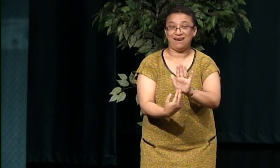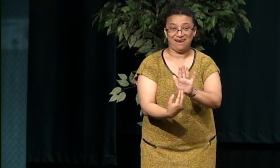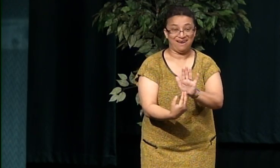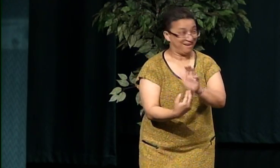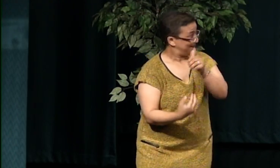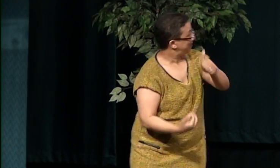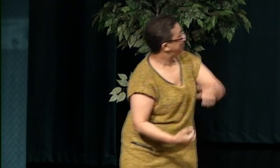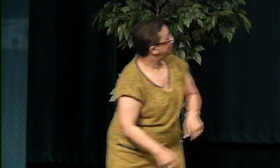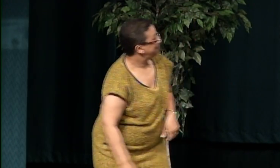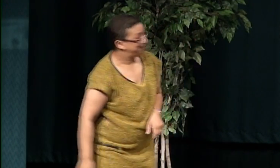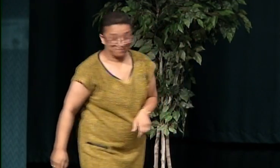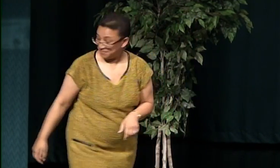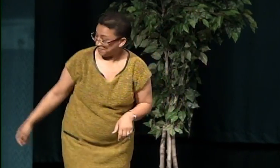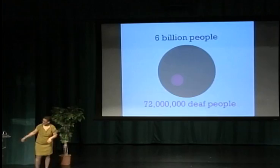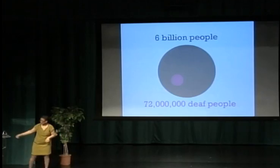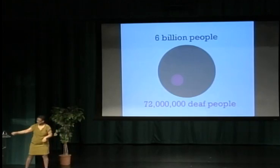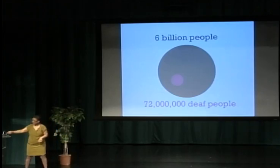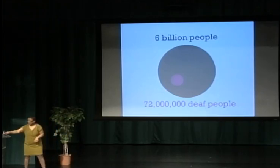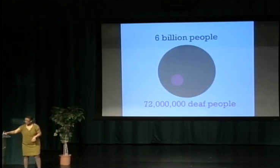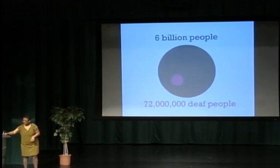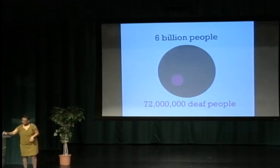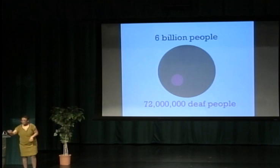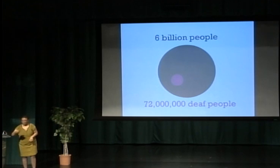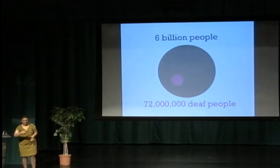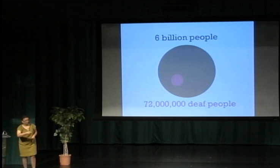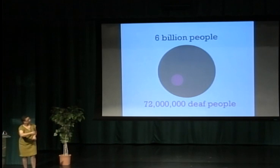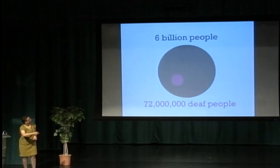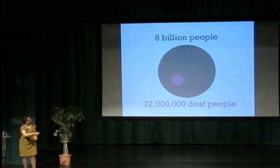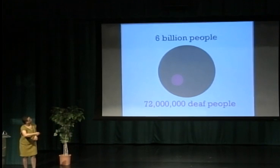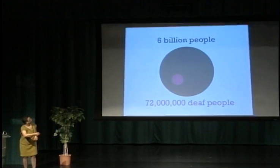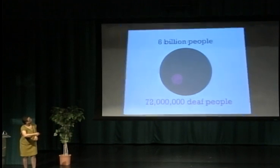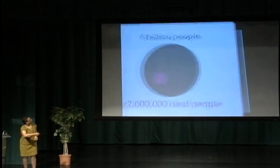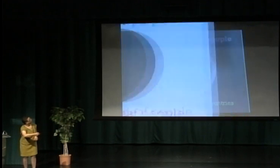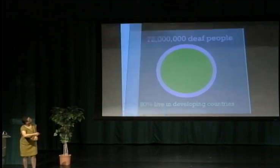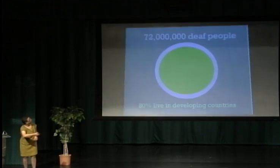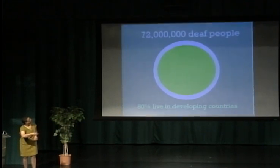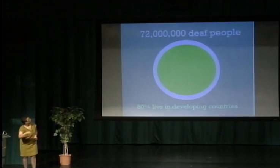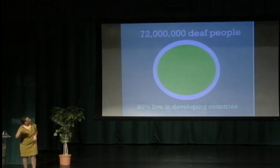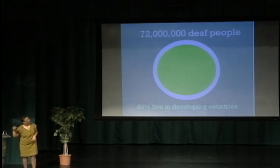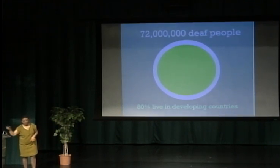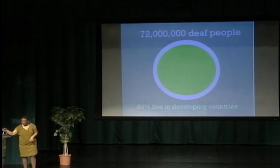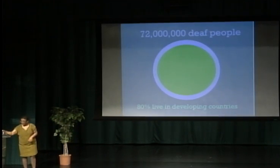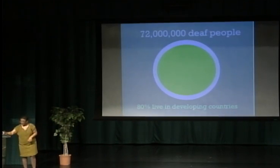and/or government officials.